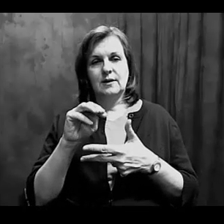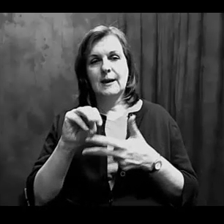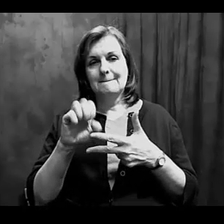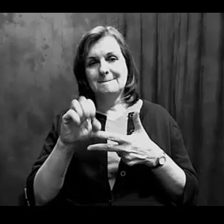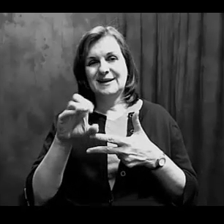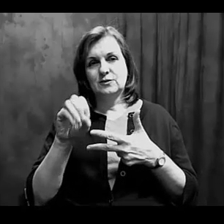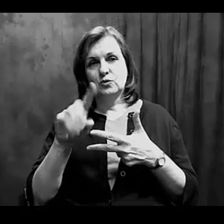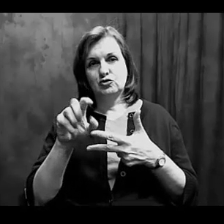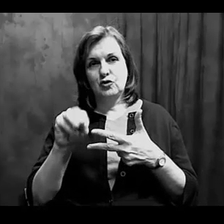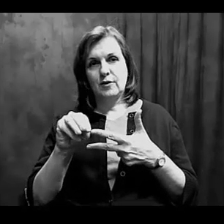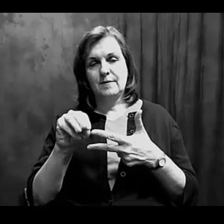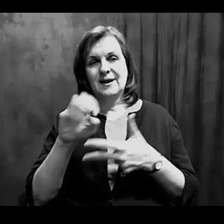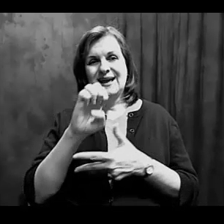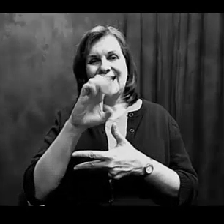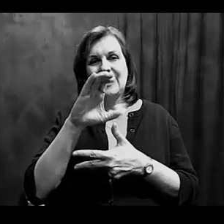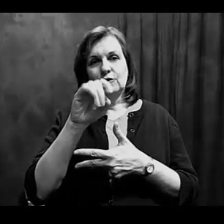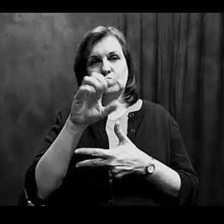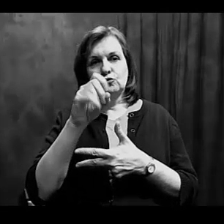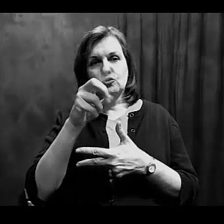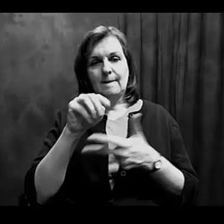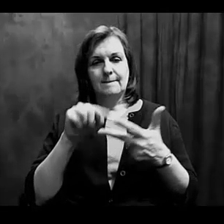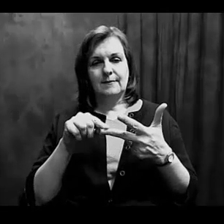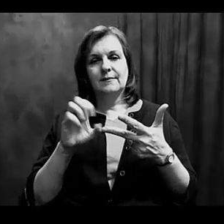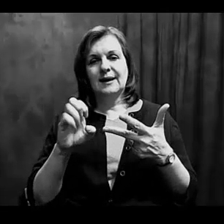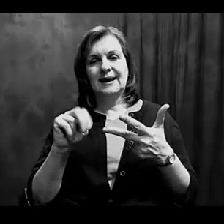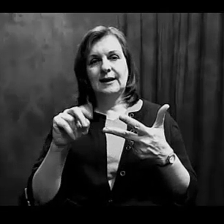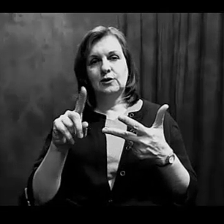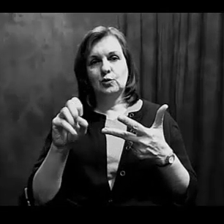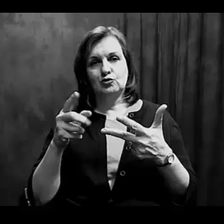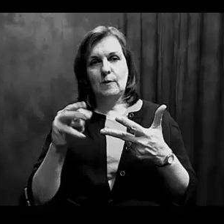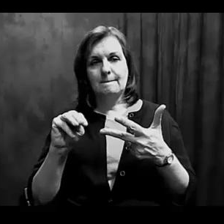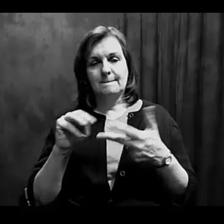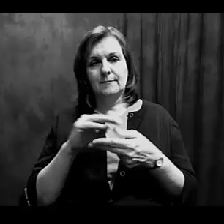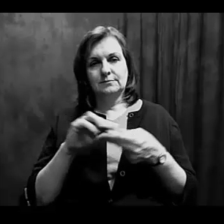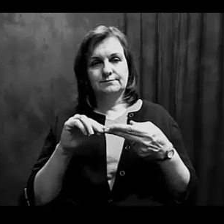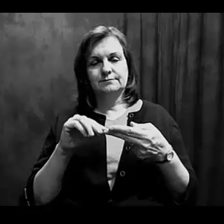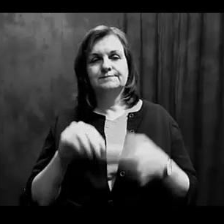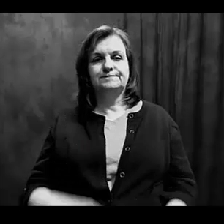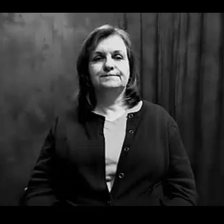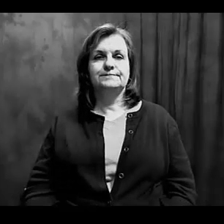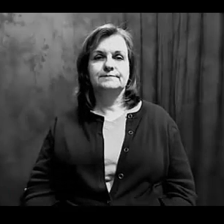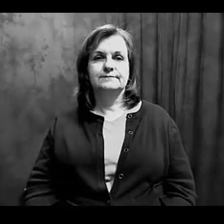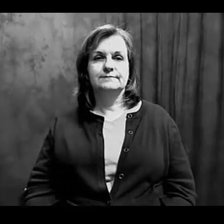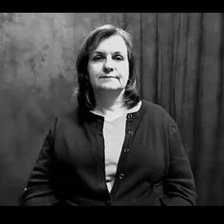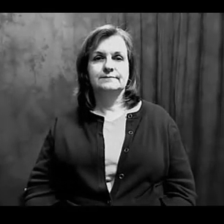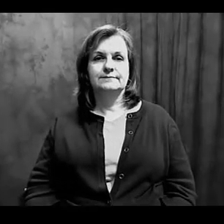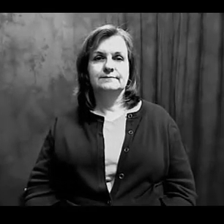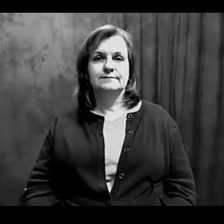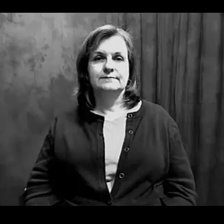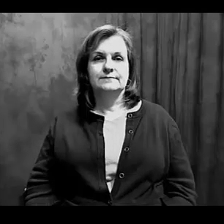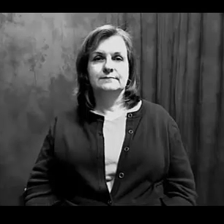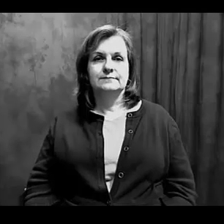ectoderm and endoderm